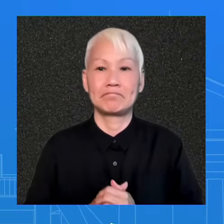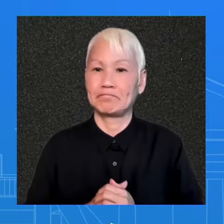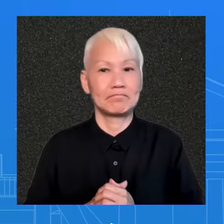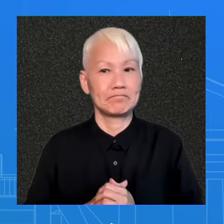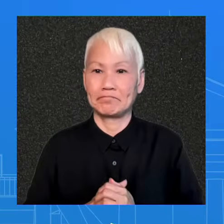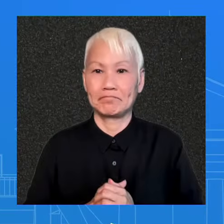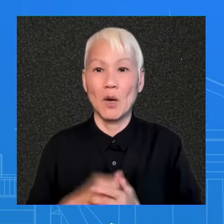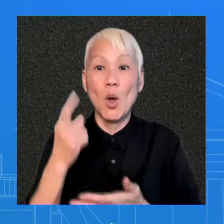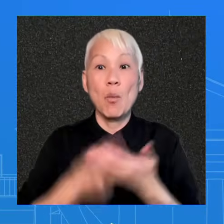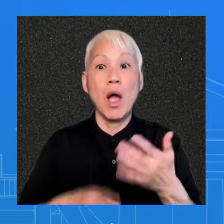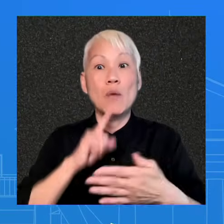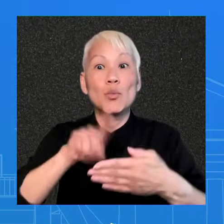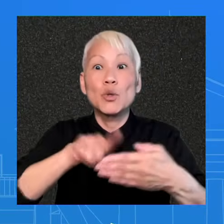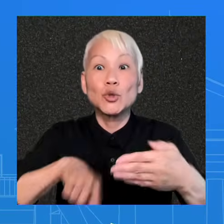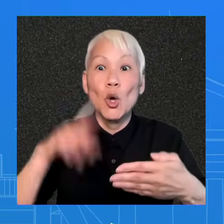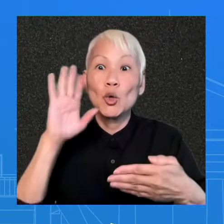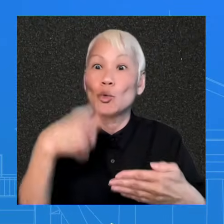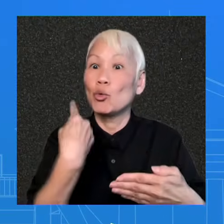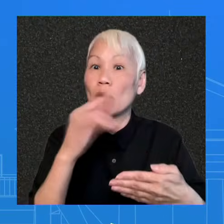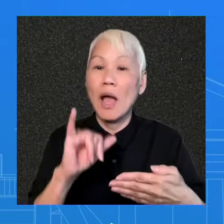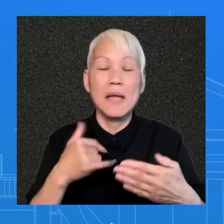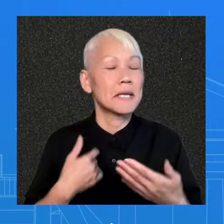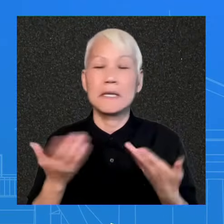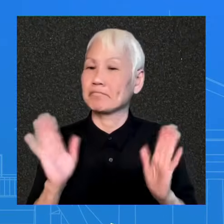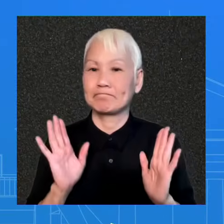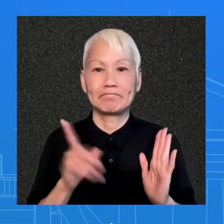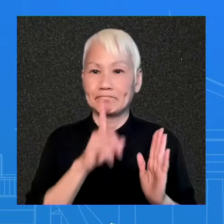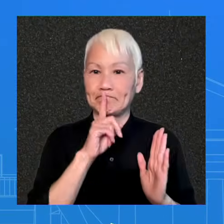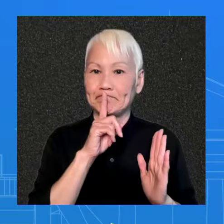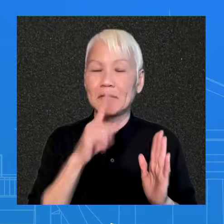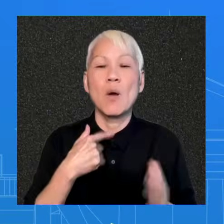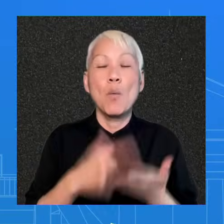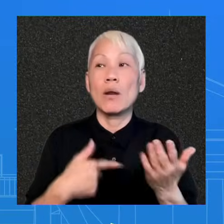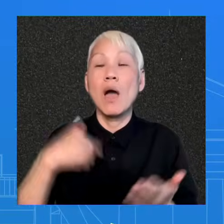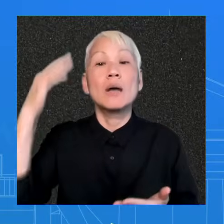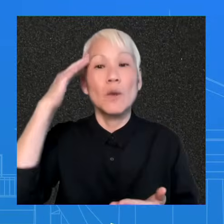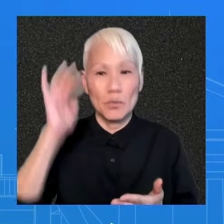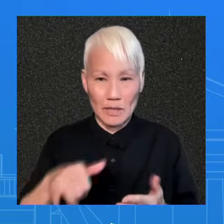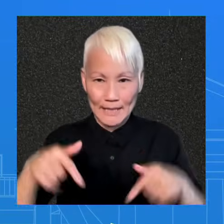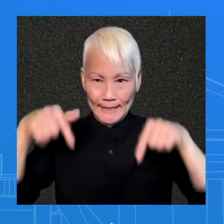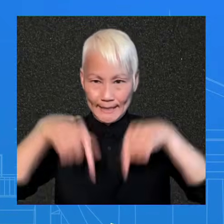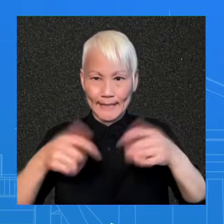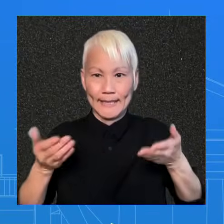What I'll speak to is what I know here in this White House and how they have worked very closely